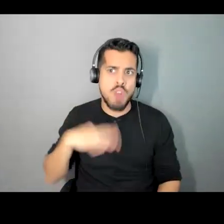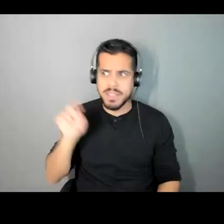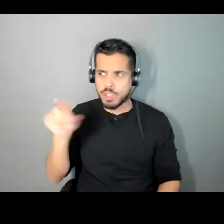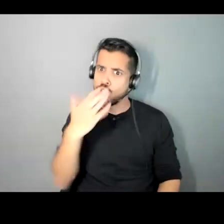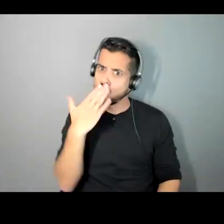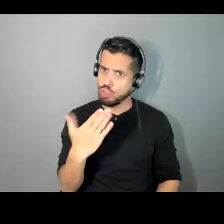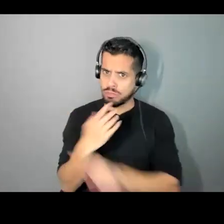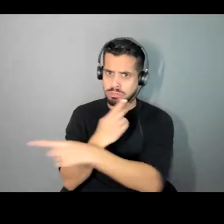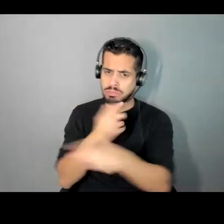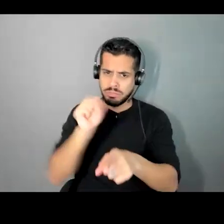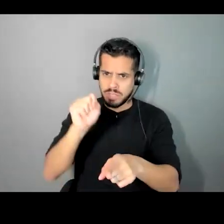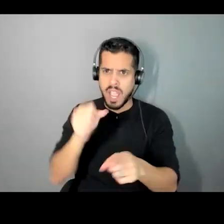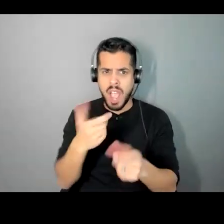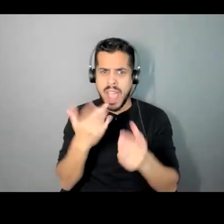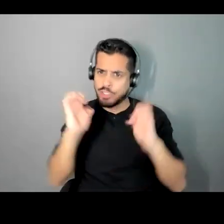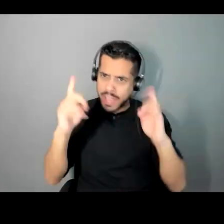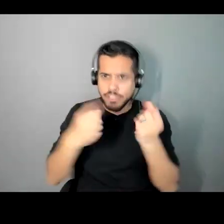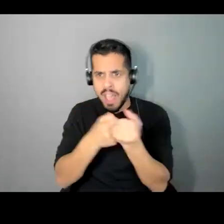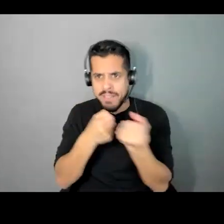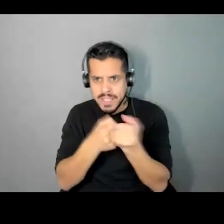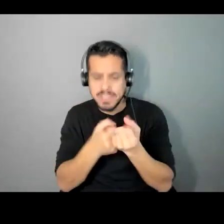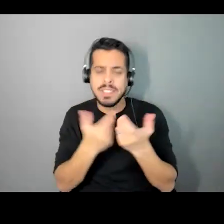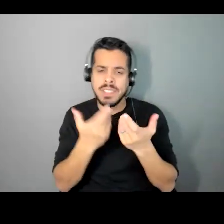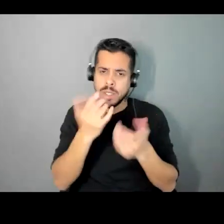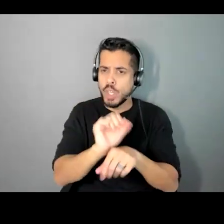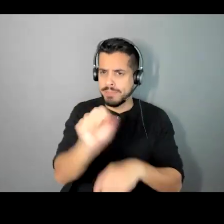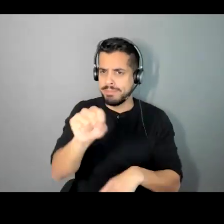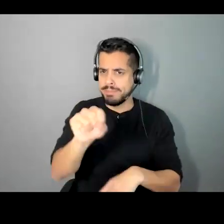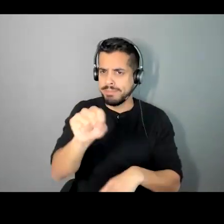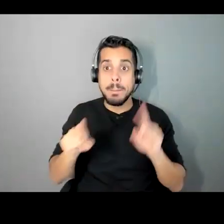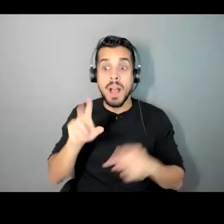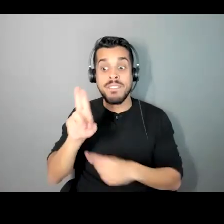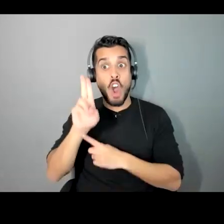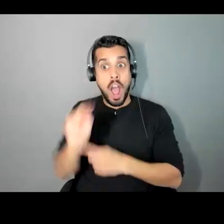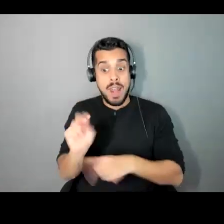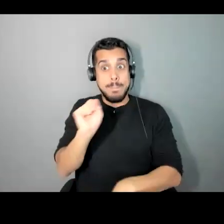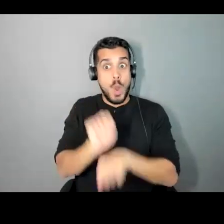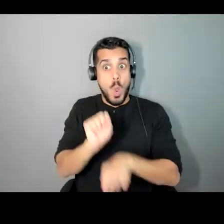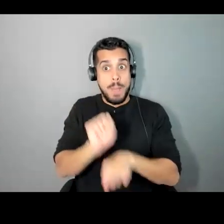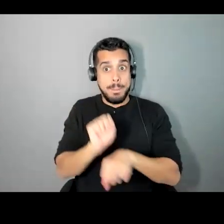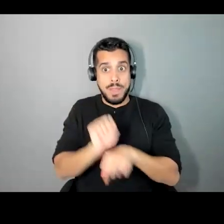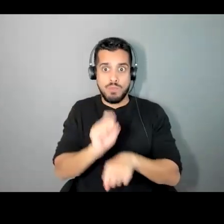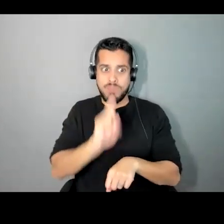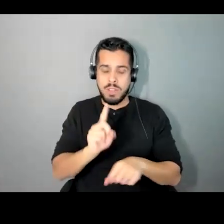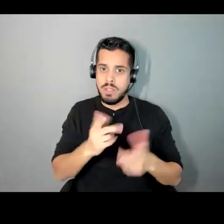advocacy work, all that good stuff. But when it comes to the unemployment epidemic, and it's really what it is for the disability community,